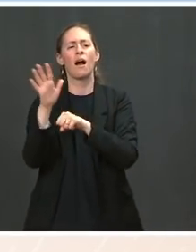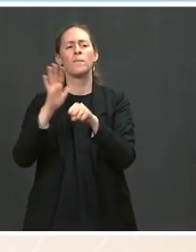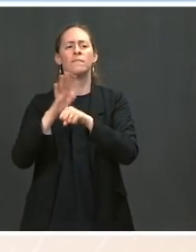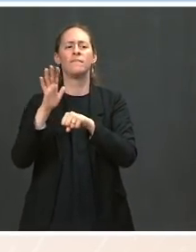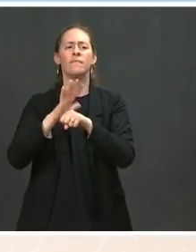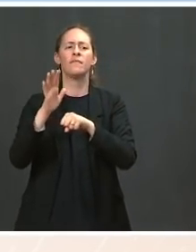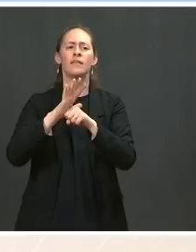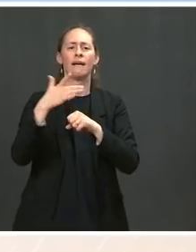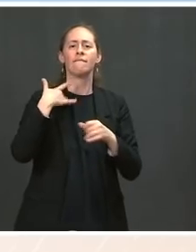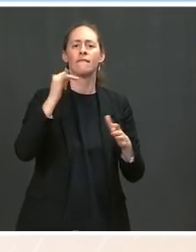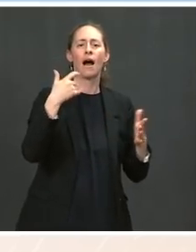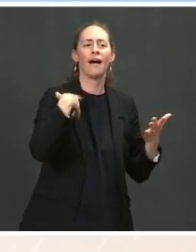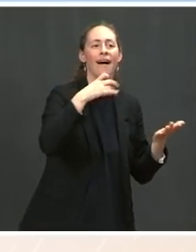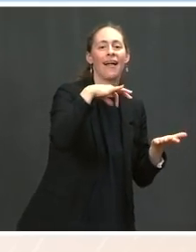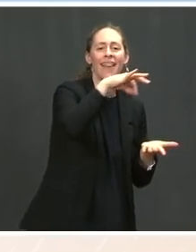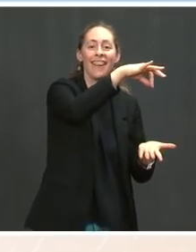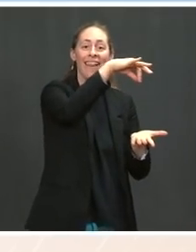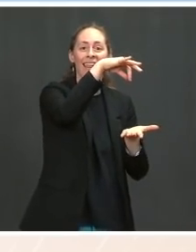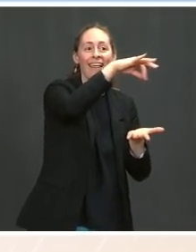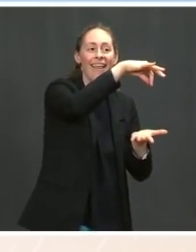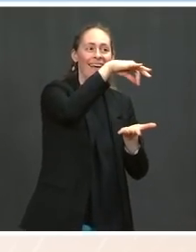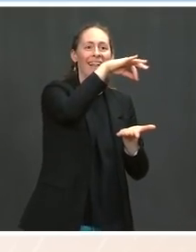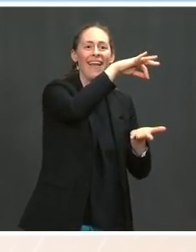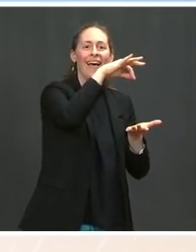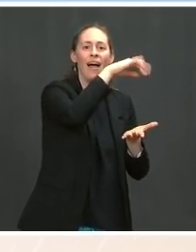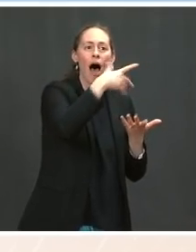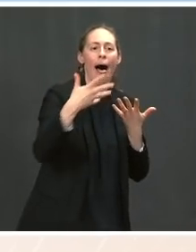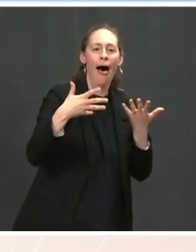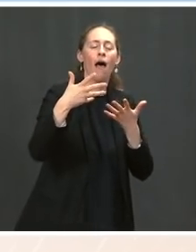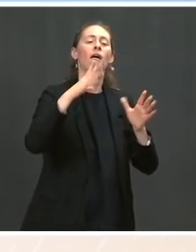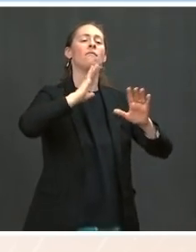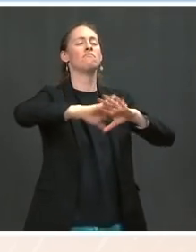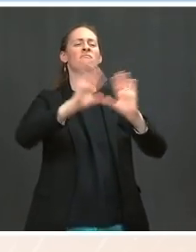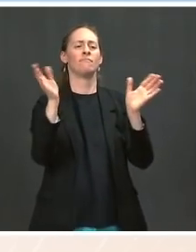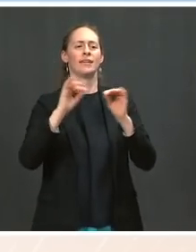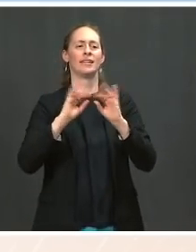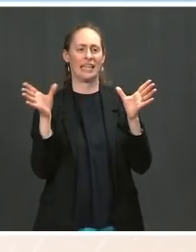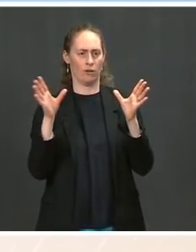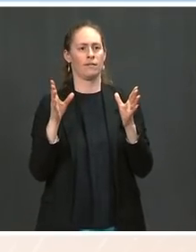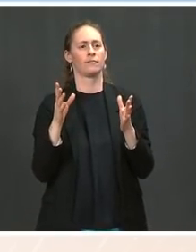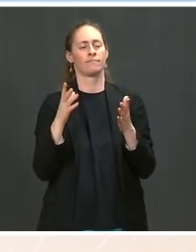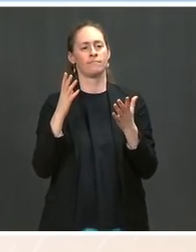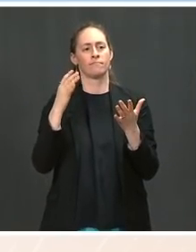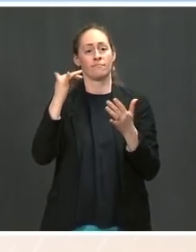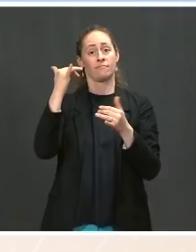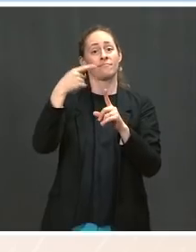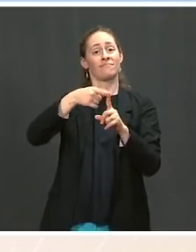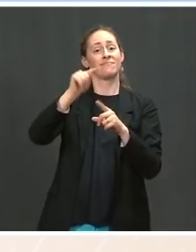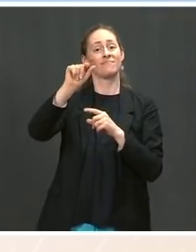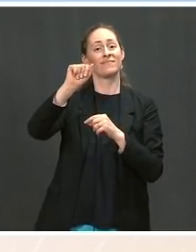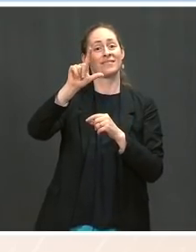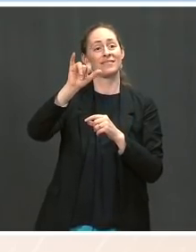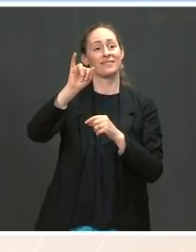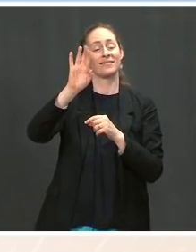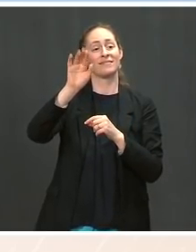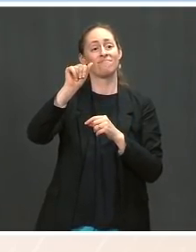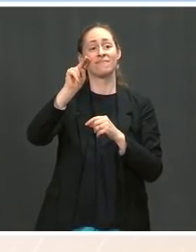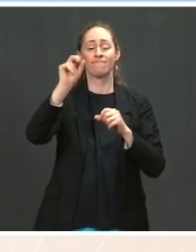So in terms of the Taliban's role, again, we believe diplomacy is the right path forward. We believe that it is not in their interest for Afghanistan